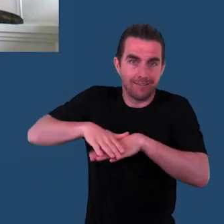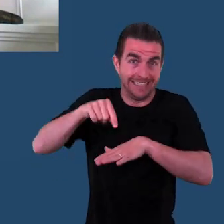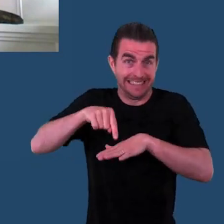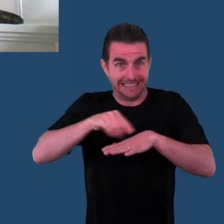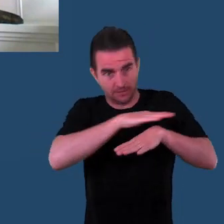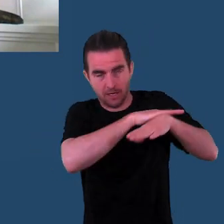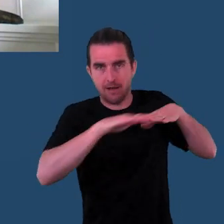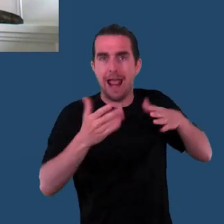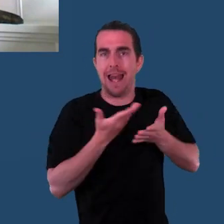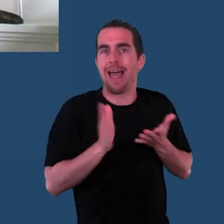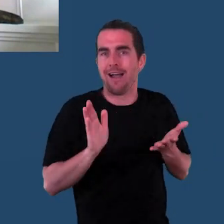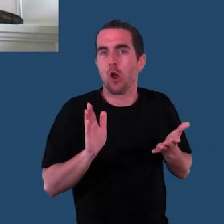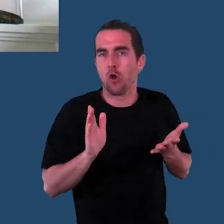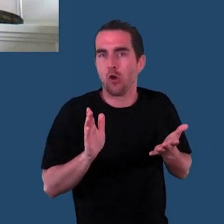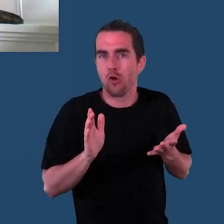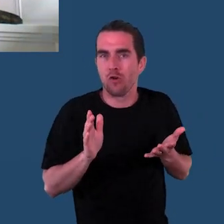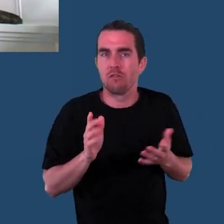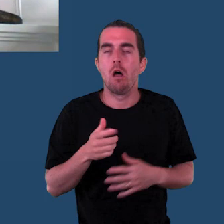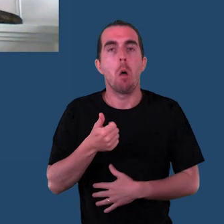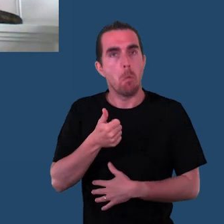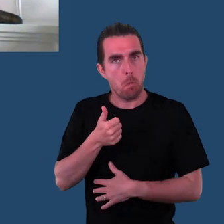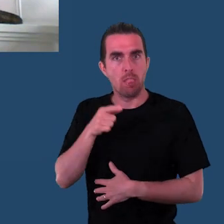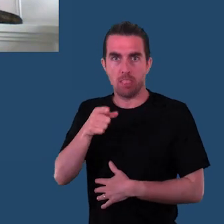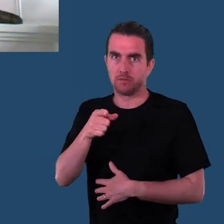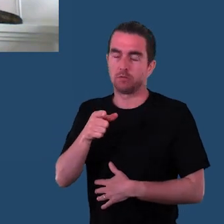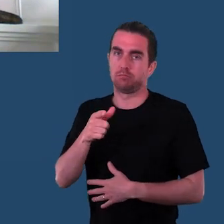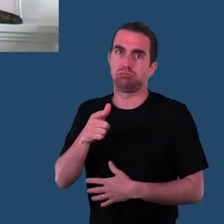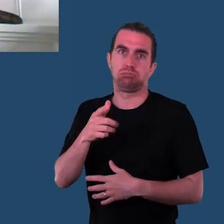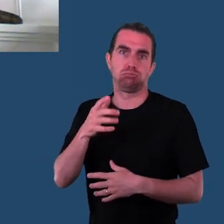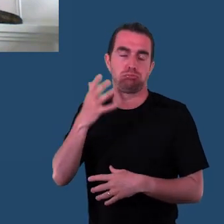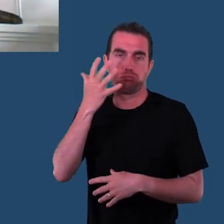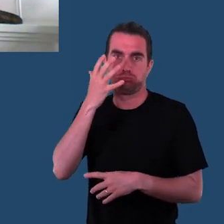Absolutely, and yeah, we're pretty confident that was a very, very big factor.